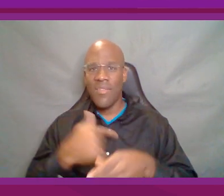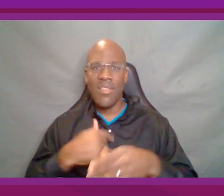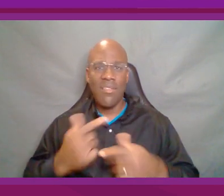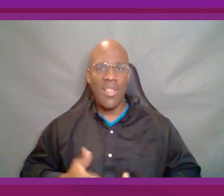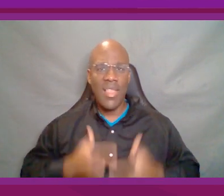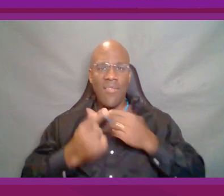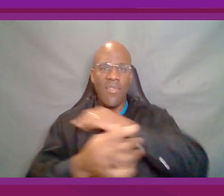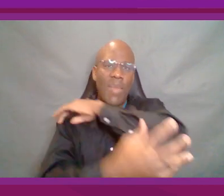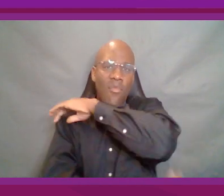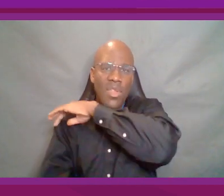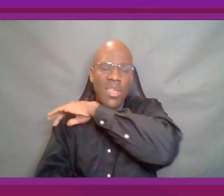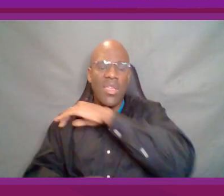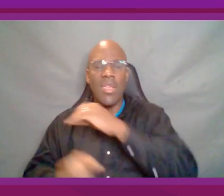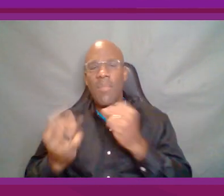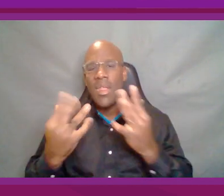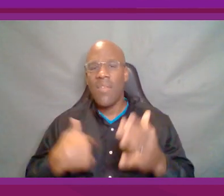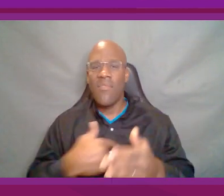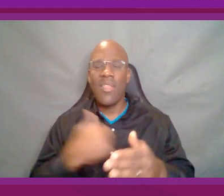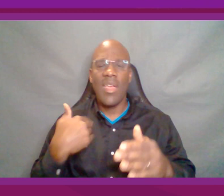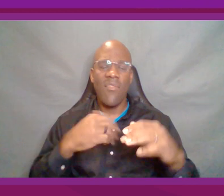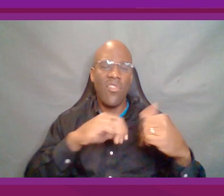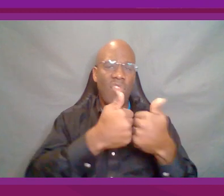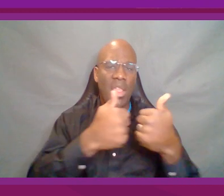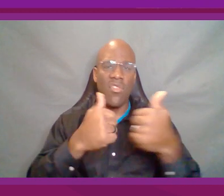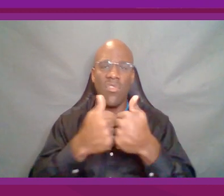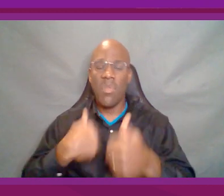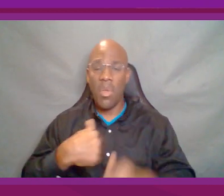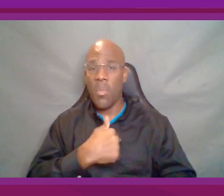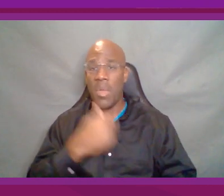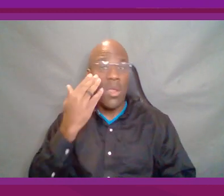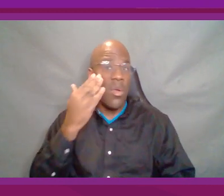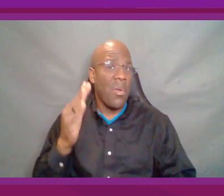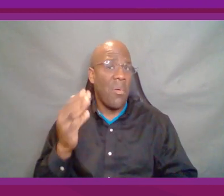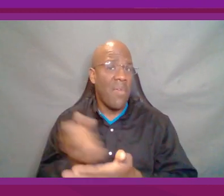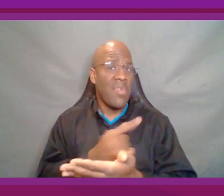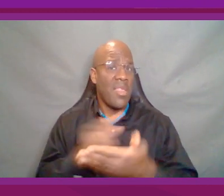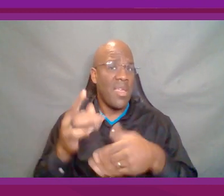poverty, due to having challenges. We won't know everything that is available to help us so